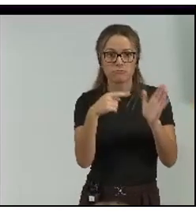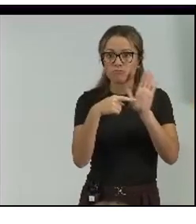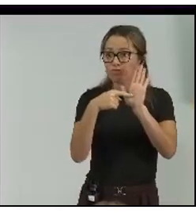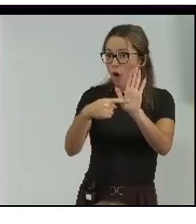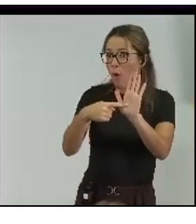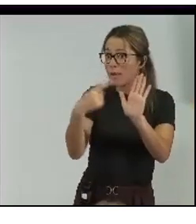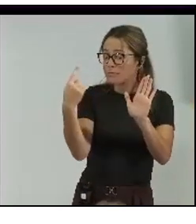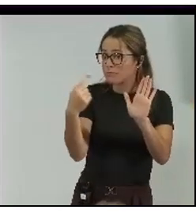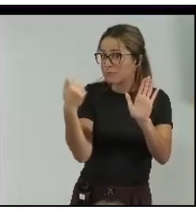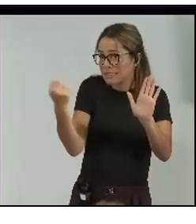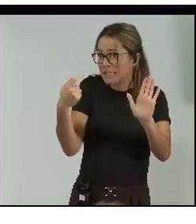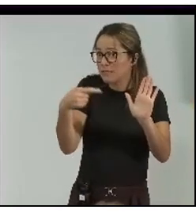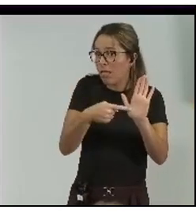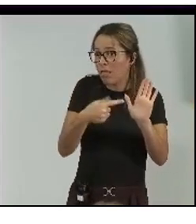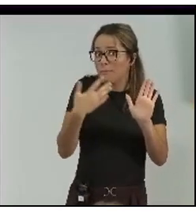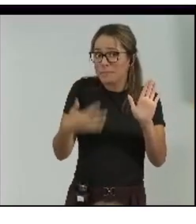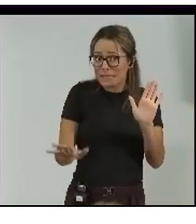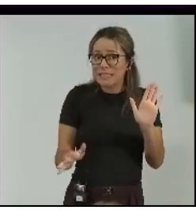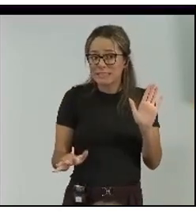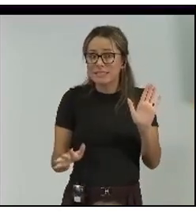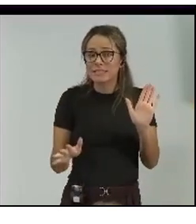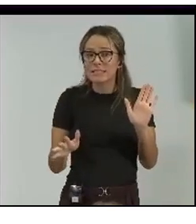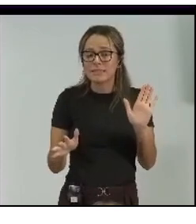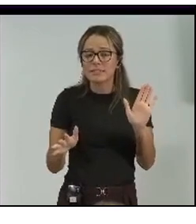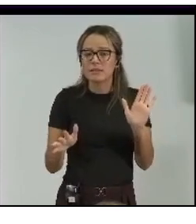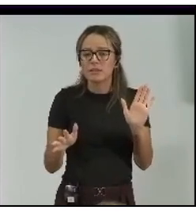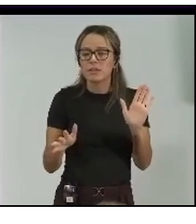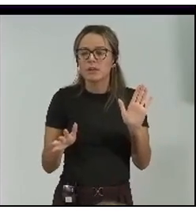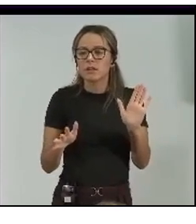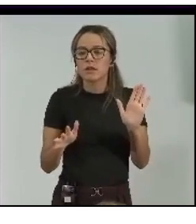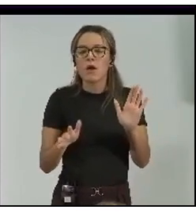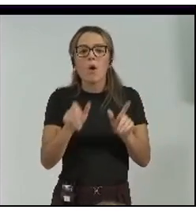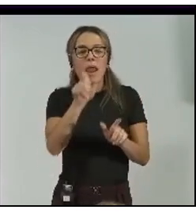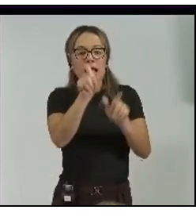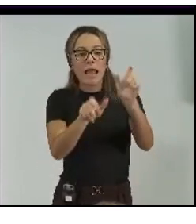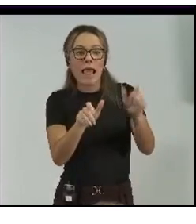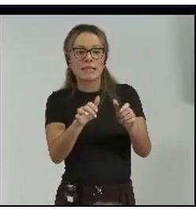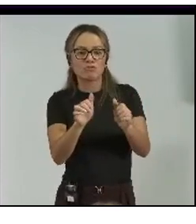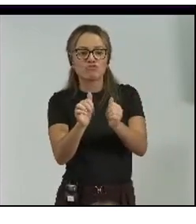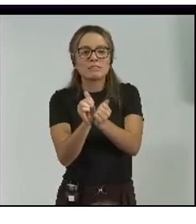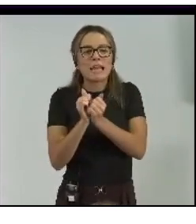but talk in terms of retention, client retention, talk in terms of the ability to